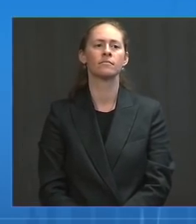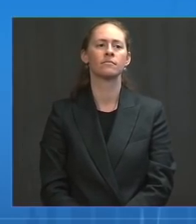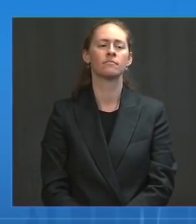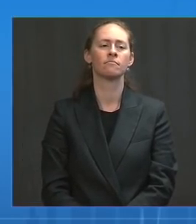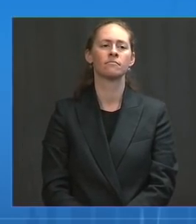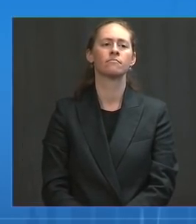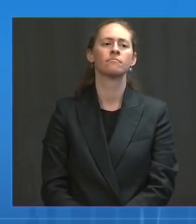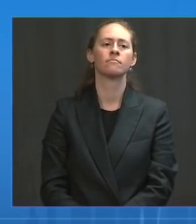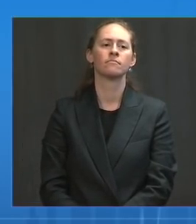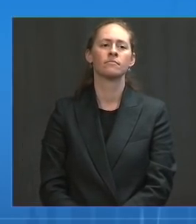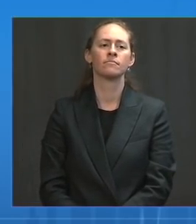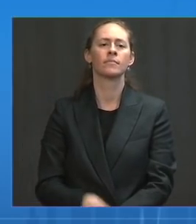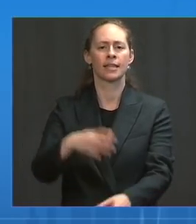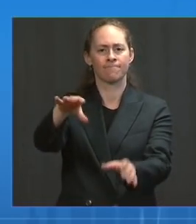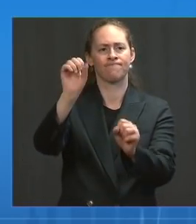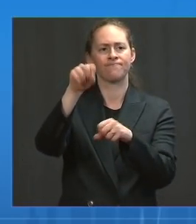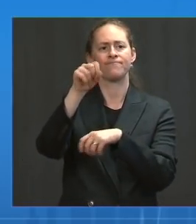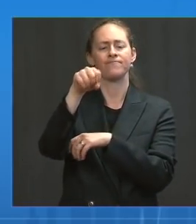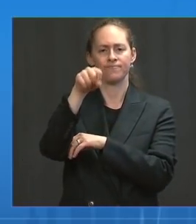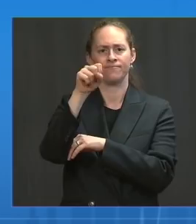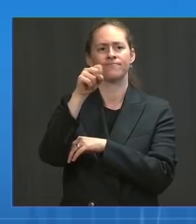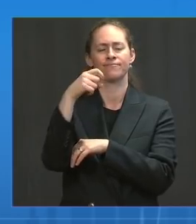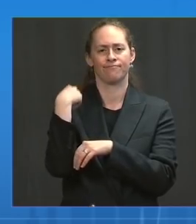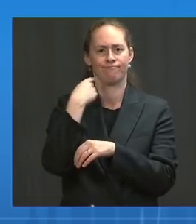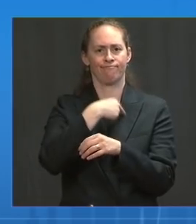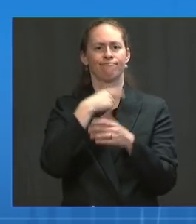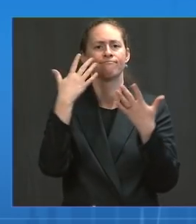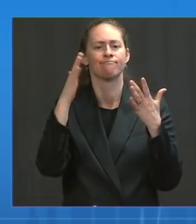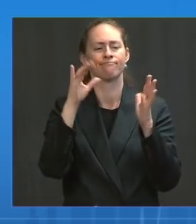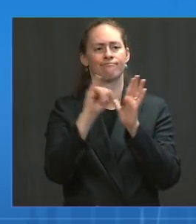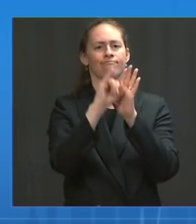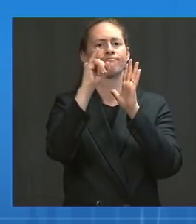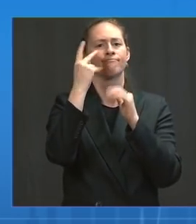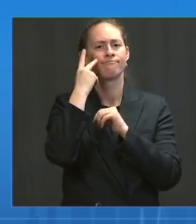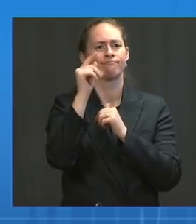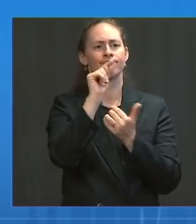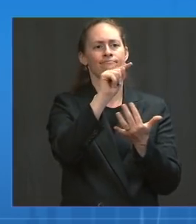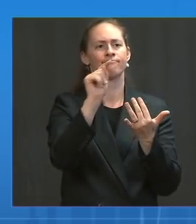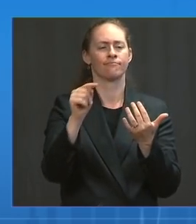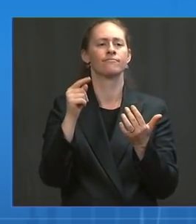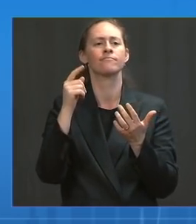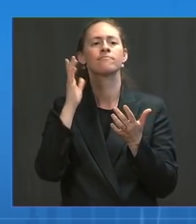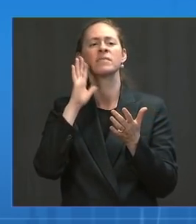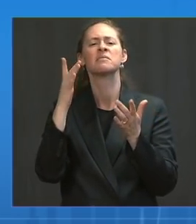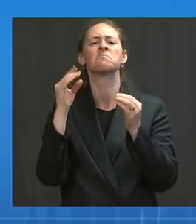that we continue to sequence and then update our estimates. This 51 percent is an estimate